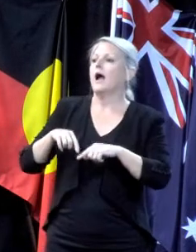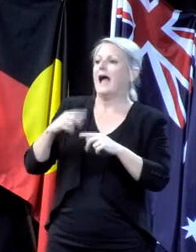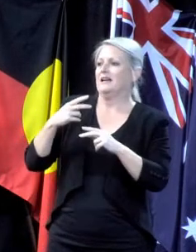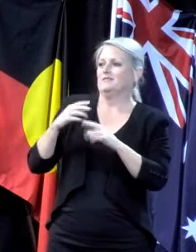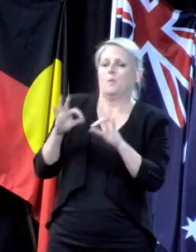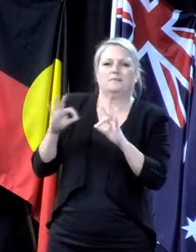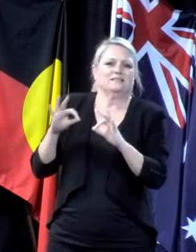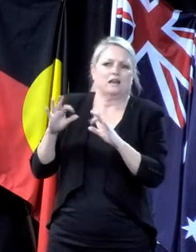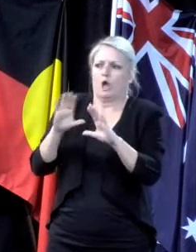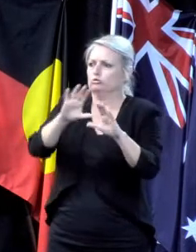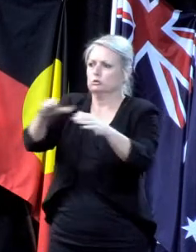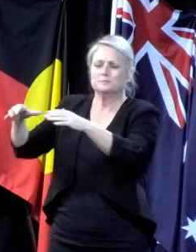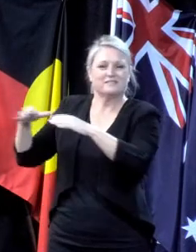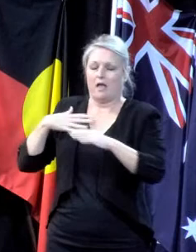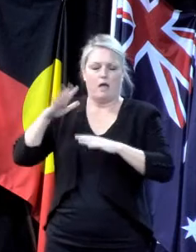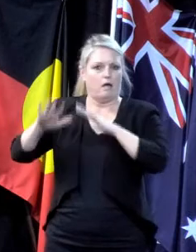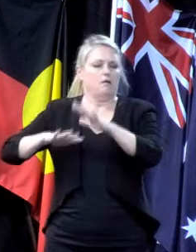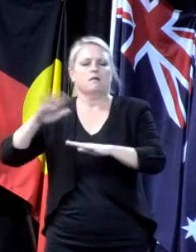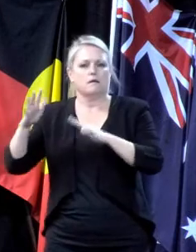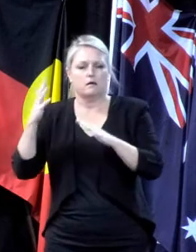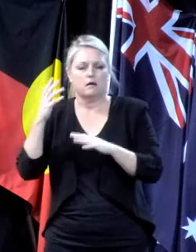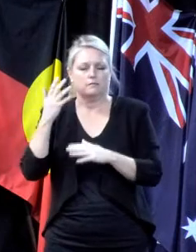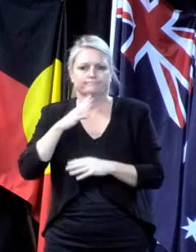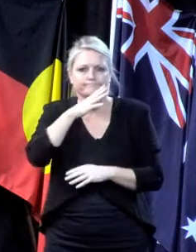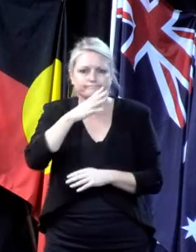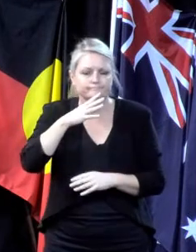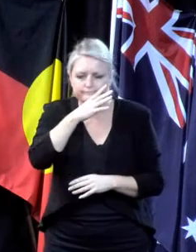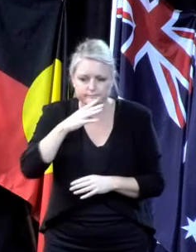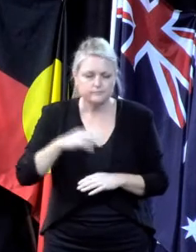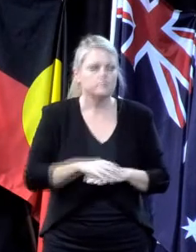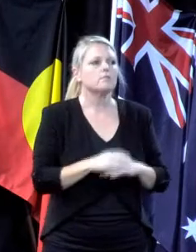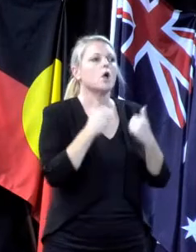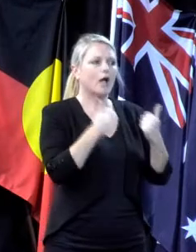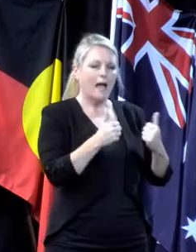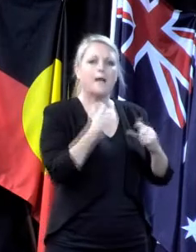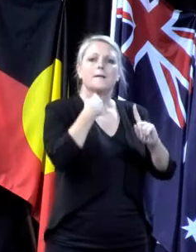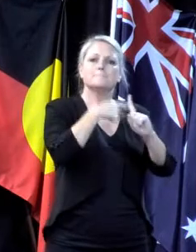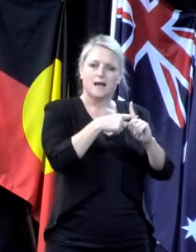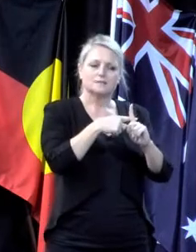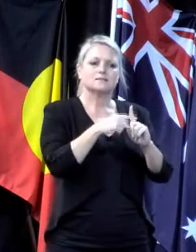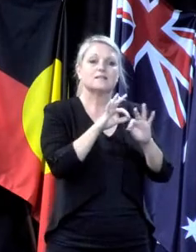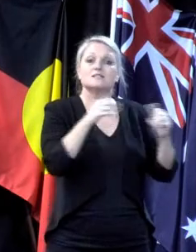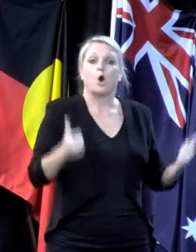OK, In addition to that regional challenge with having enough specialists to do diagnoses.